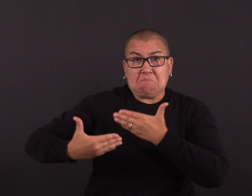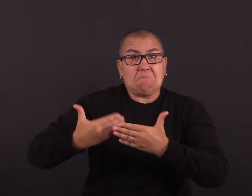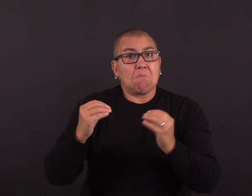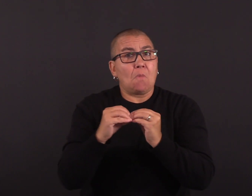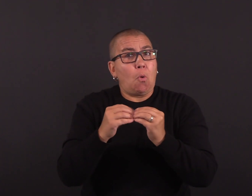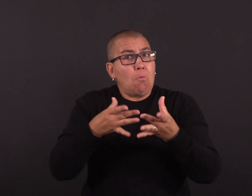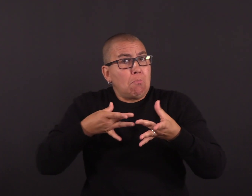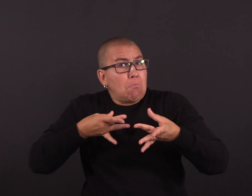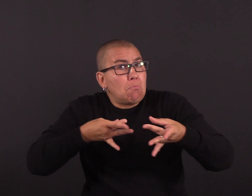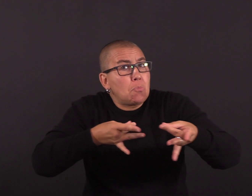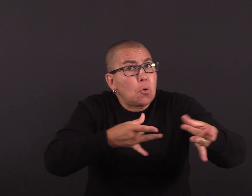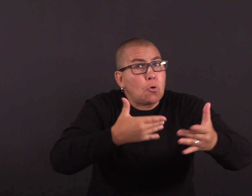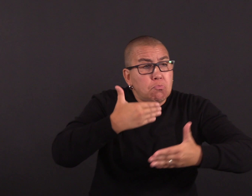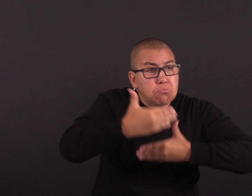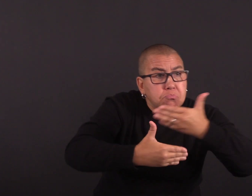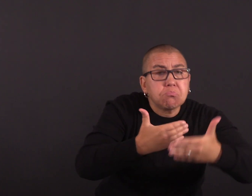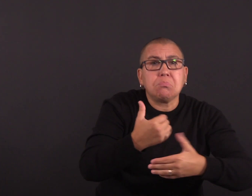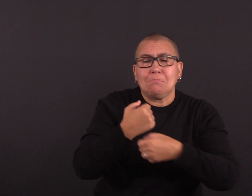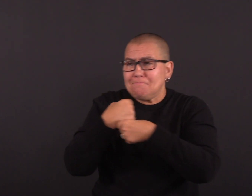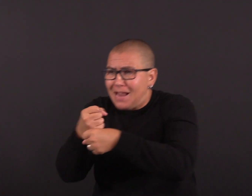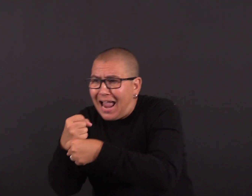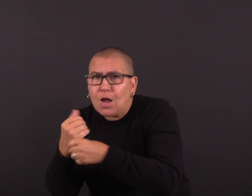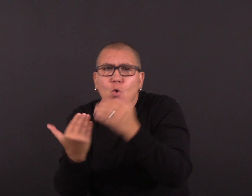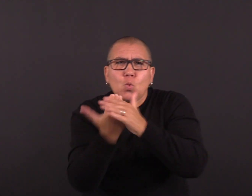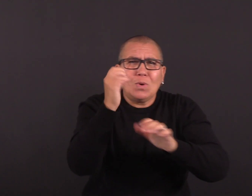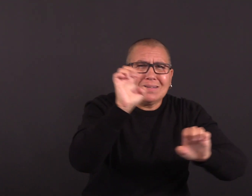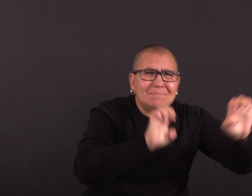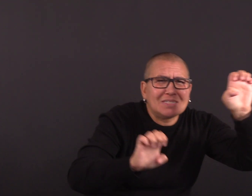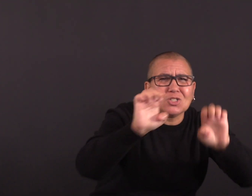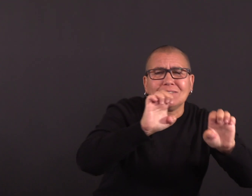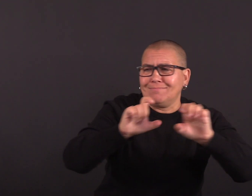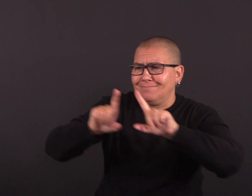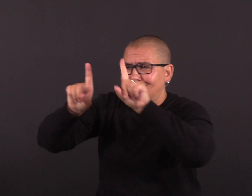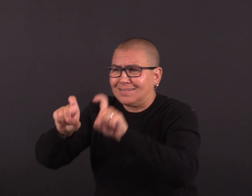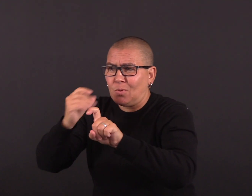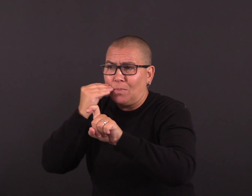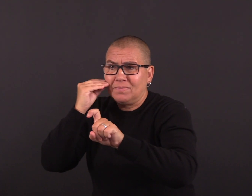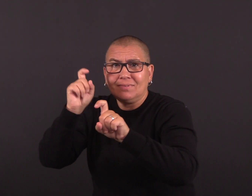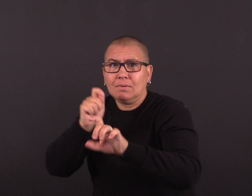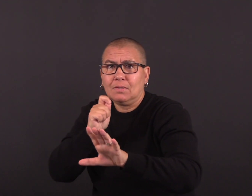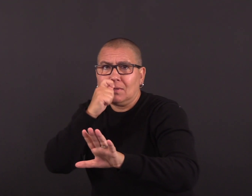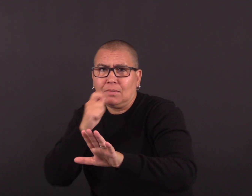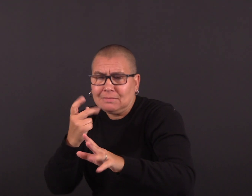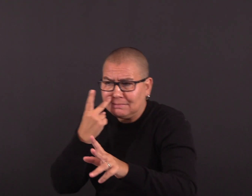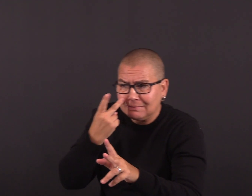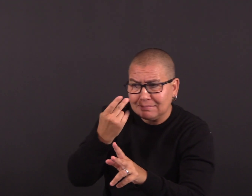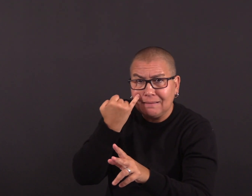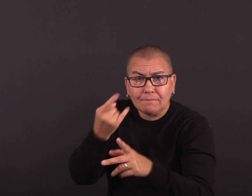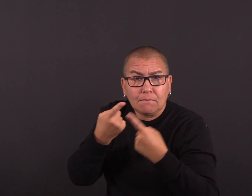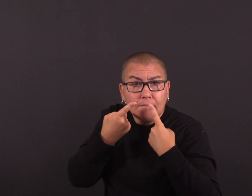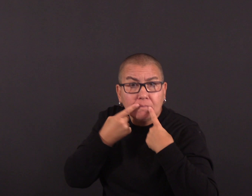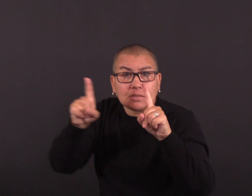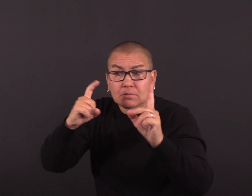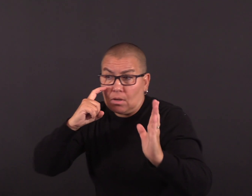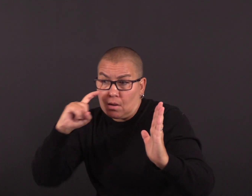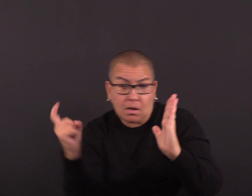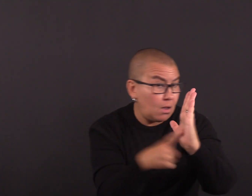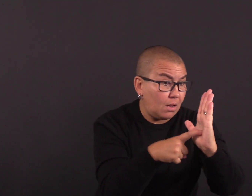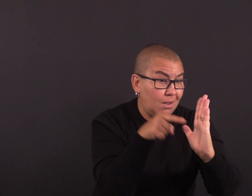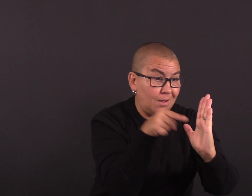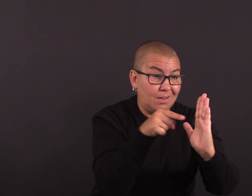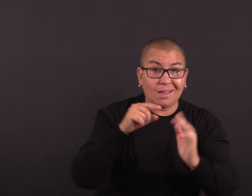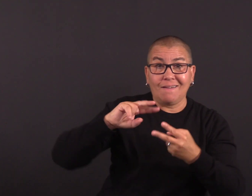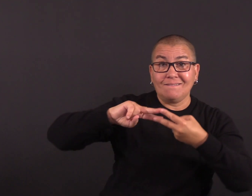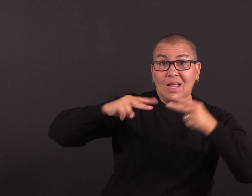performance," Todd Merchak, co-lead of the NIH's RADx Tech initiative at the National Institute